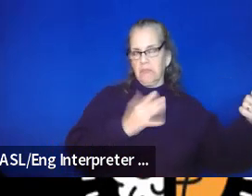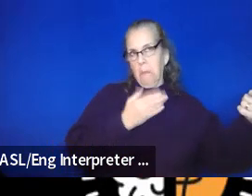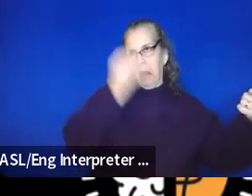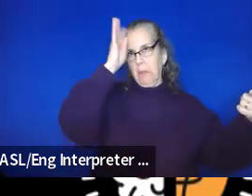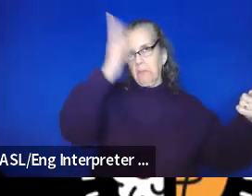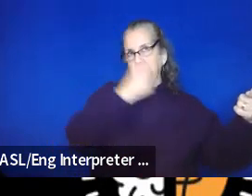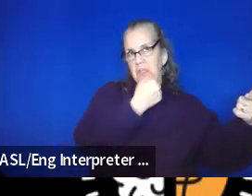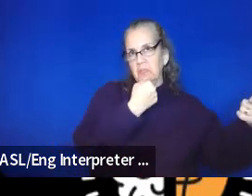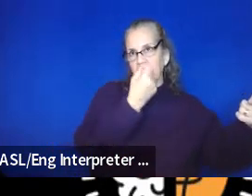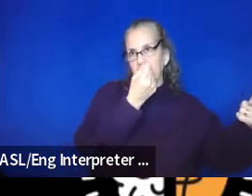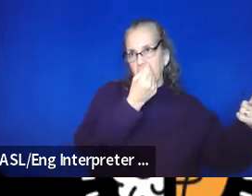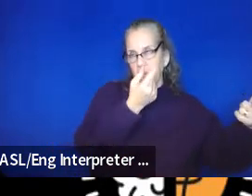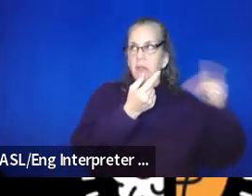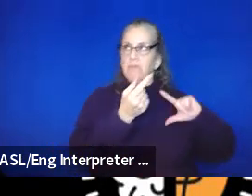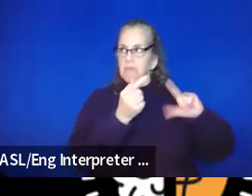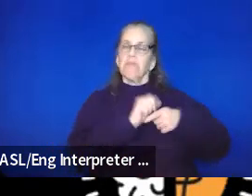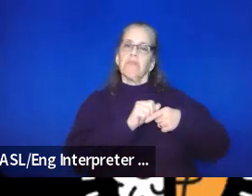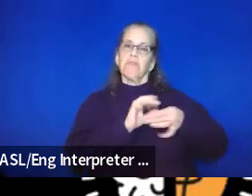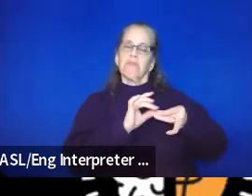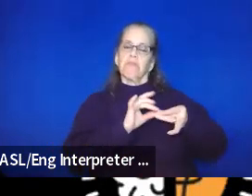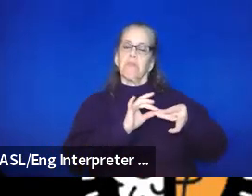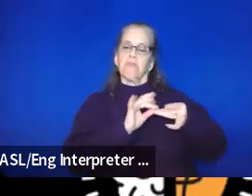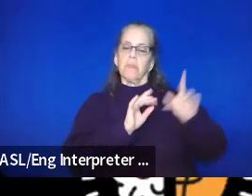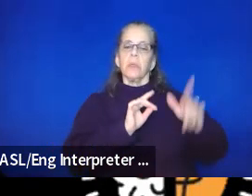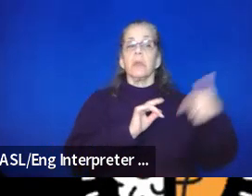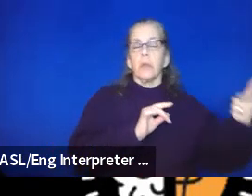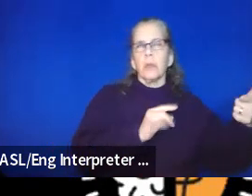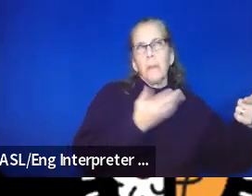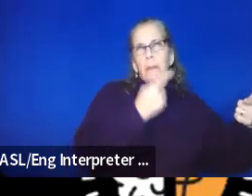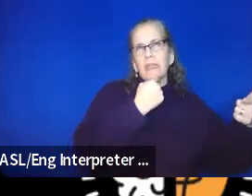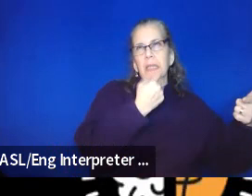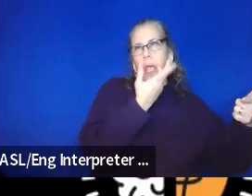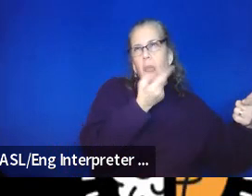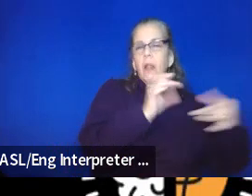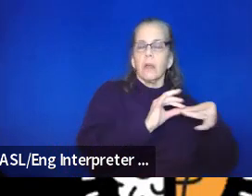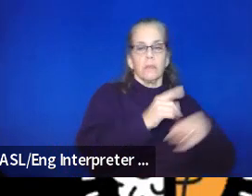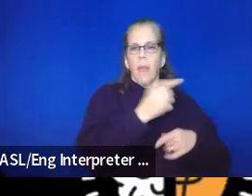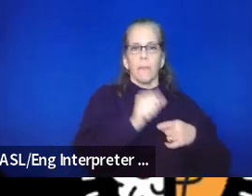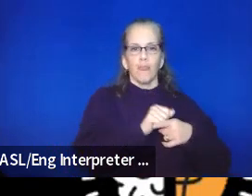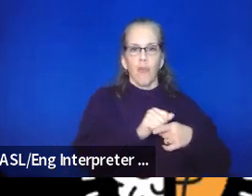the person that he was talking to, they would never know that they were being handled.